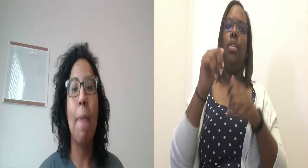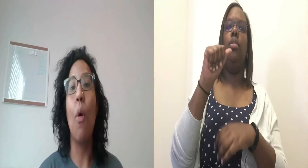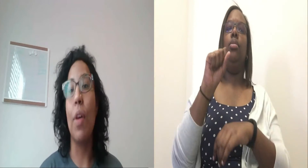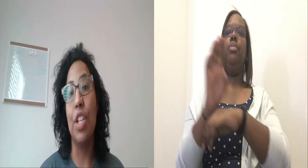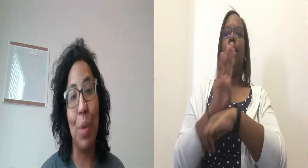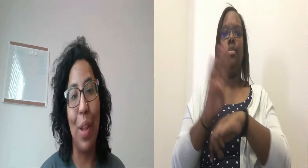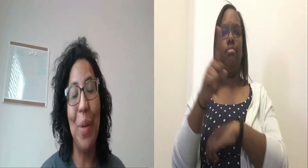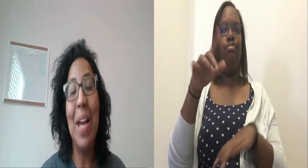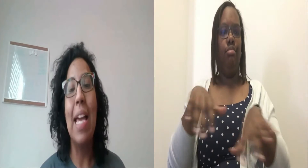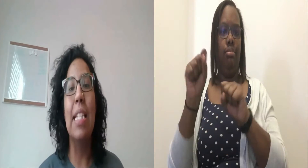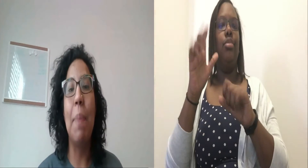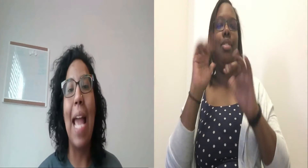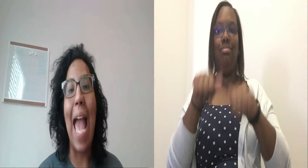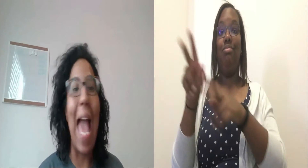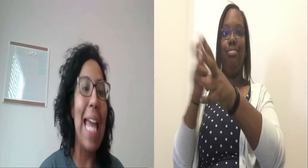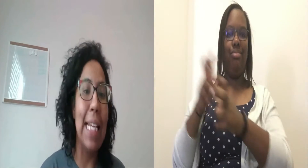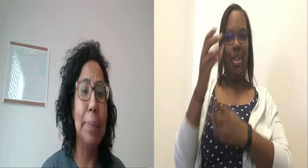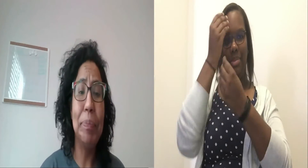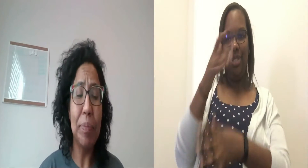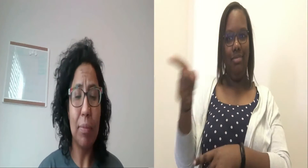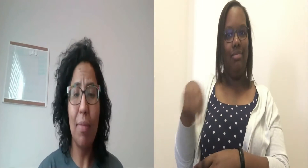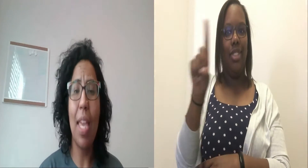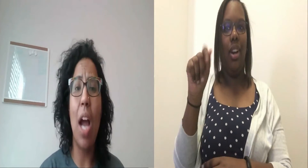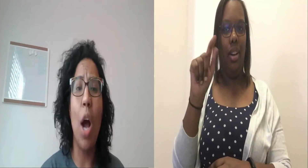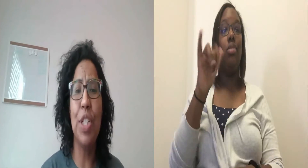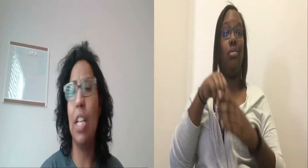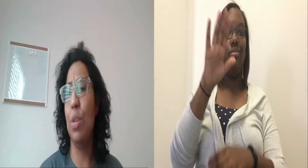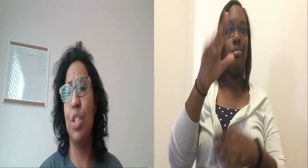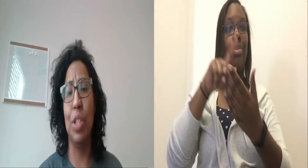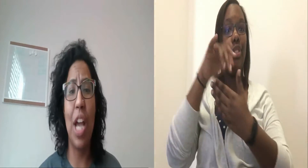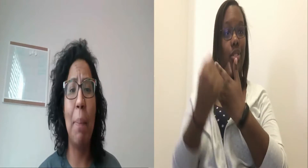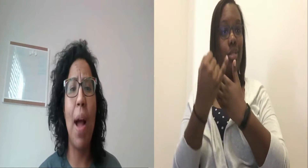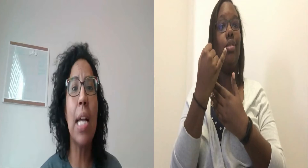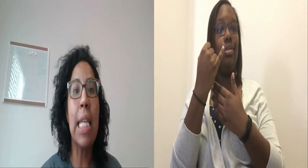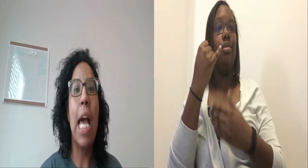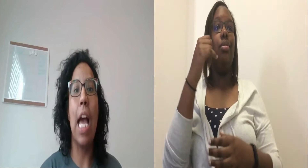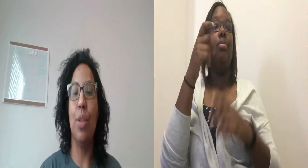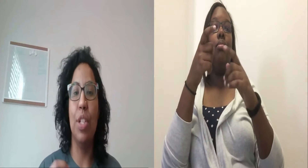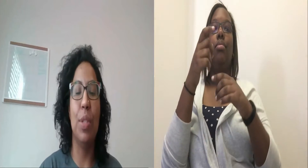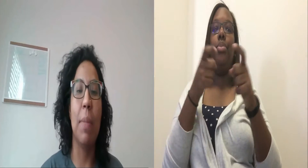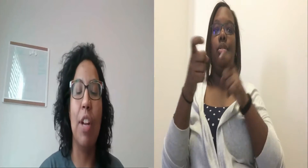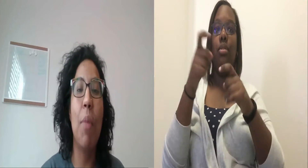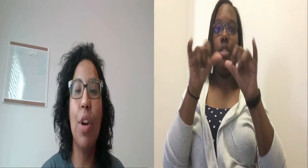or in a Trello is by adding an option you could do a checkbox, you can do some kind of marker